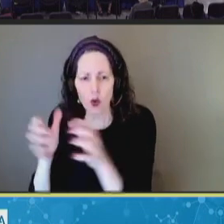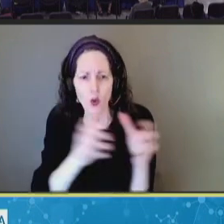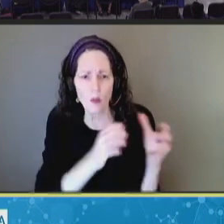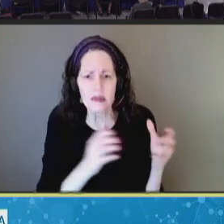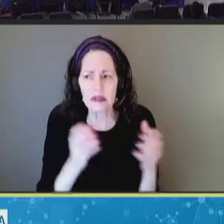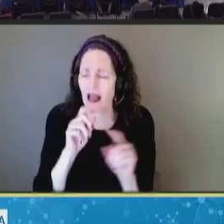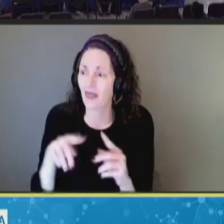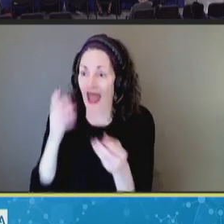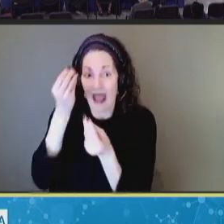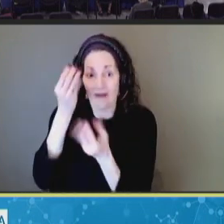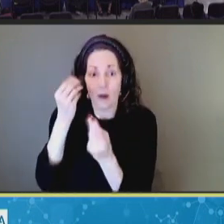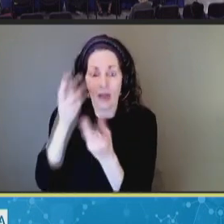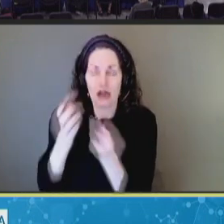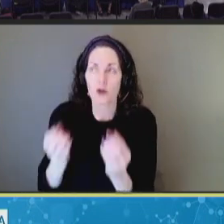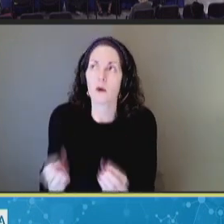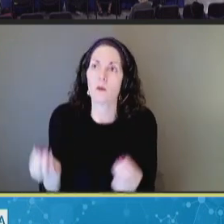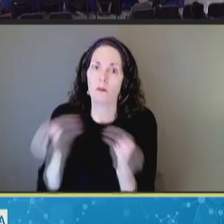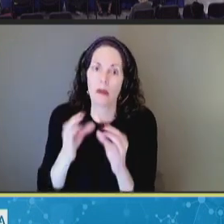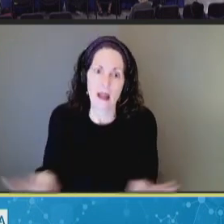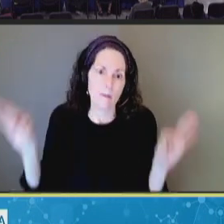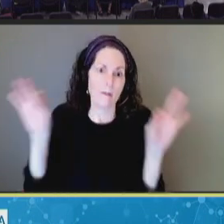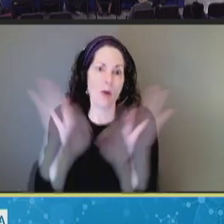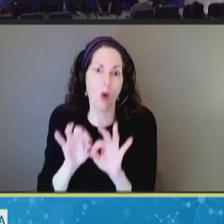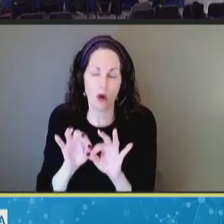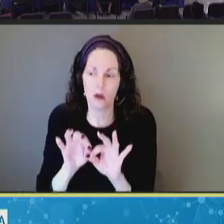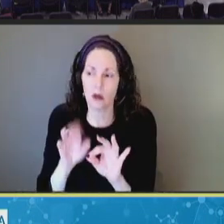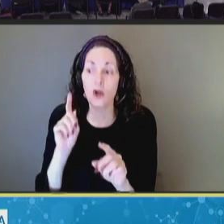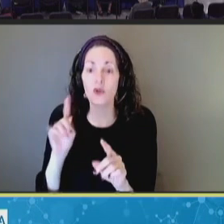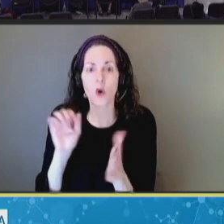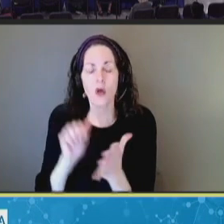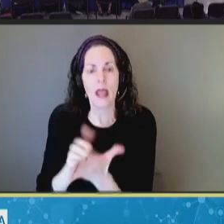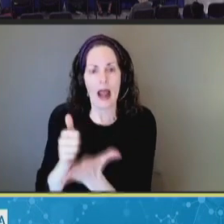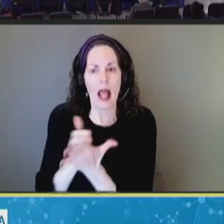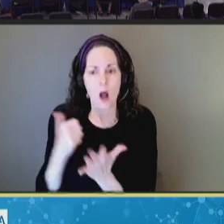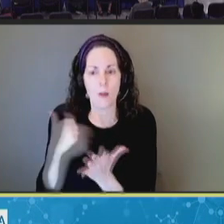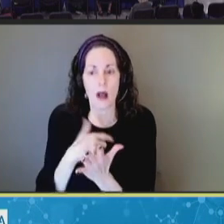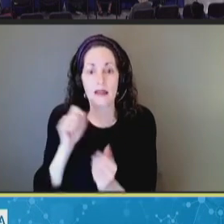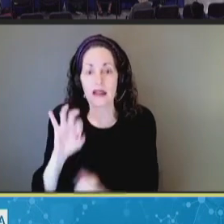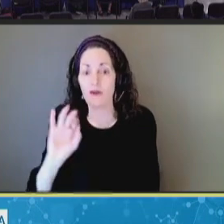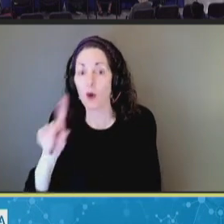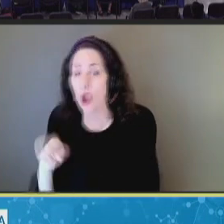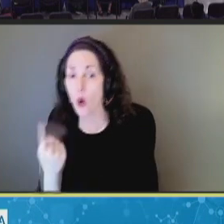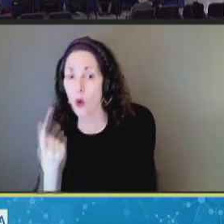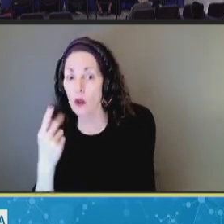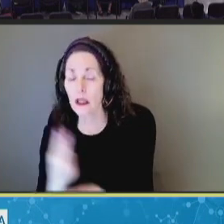exposure information than we would have had if we used only claims data alone.